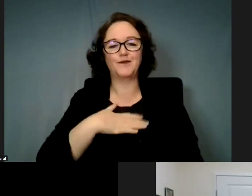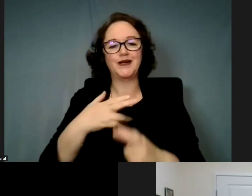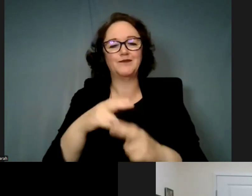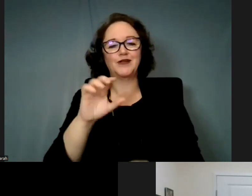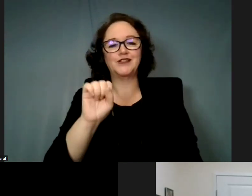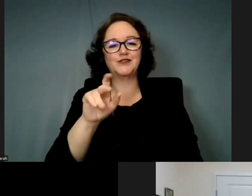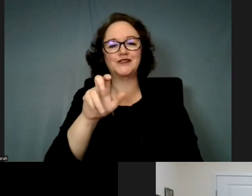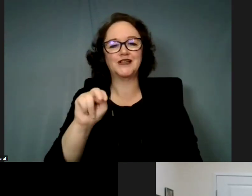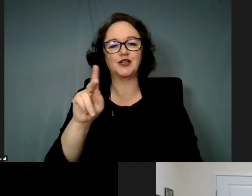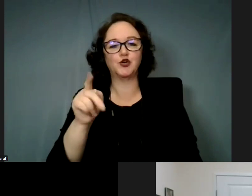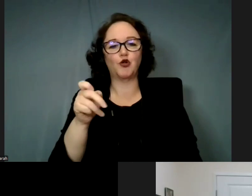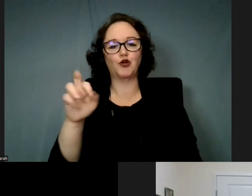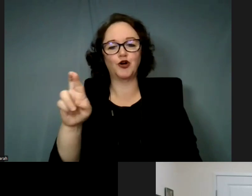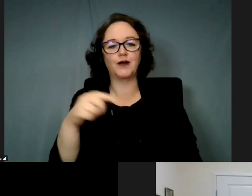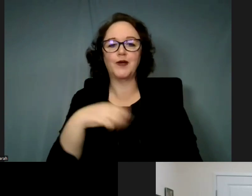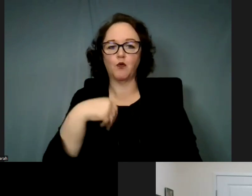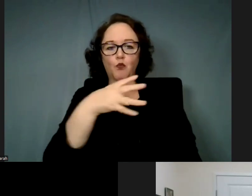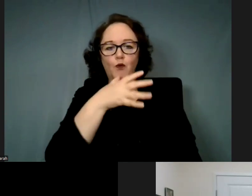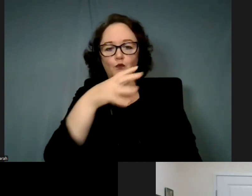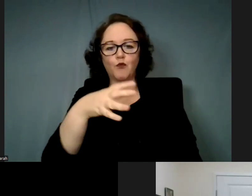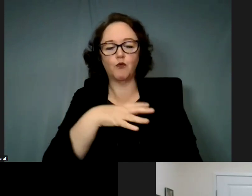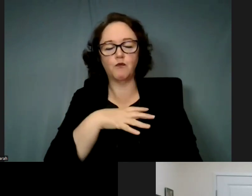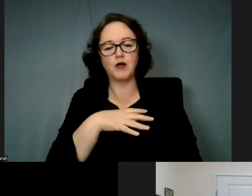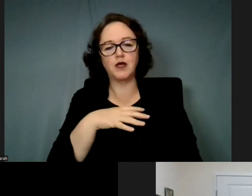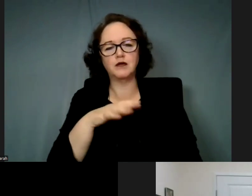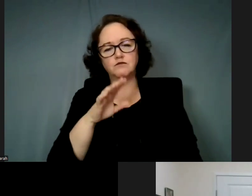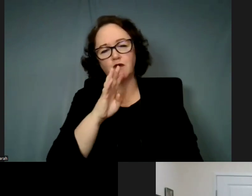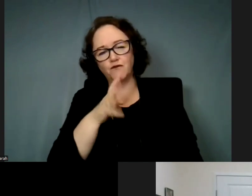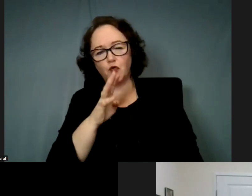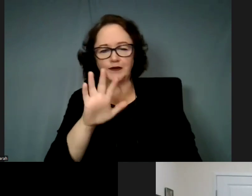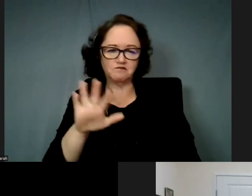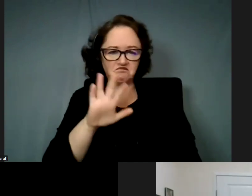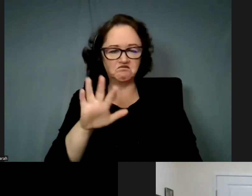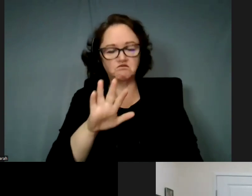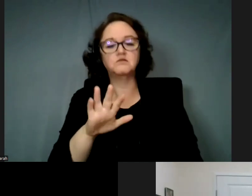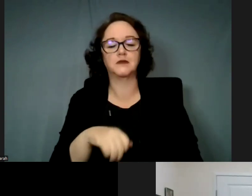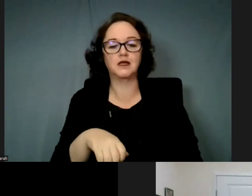a white woman in my early 40s. I am in an electric wheelchair